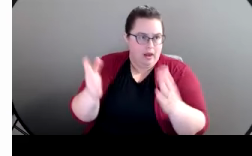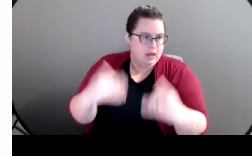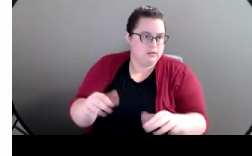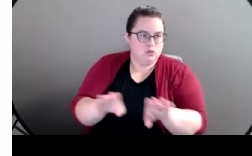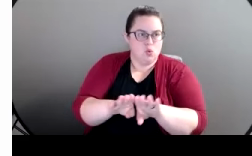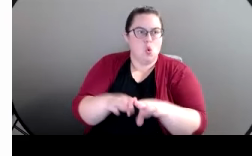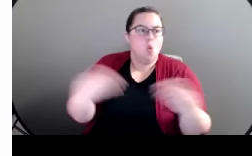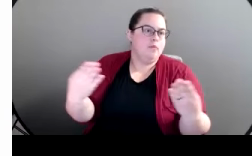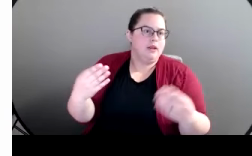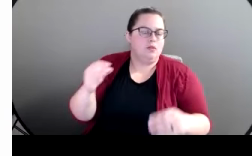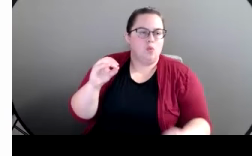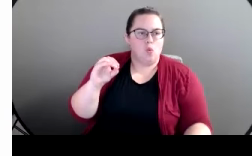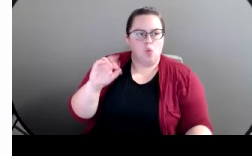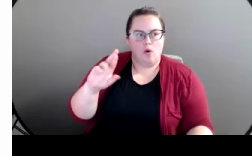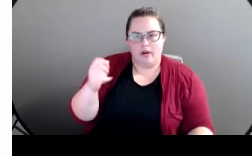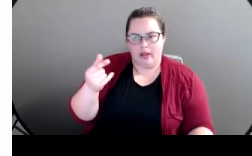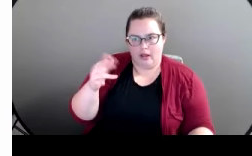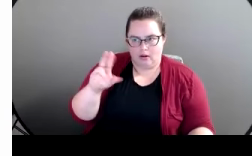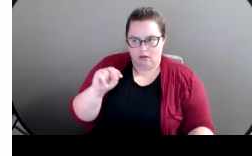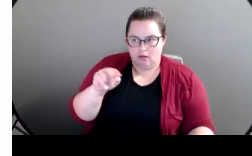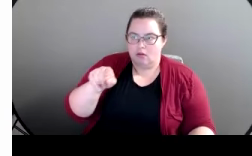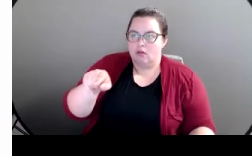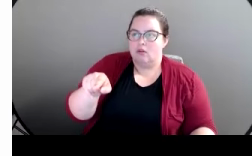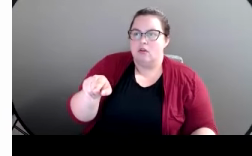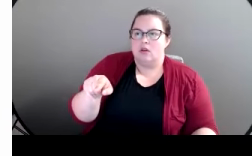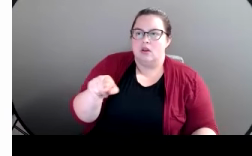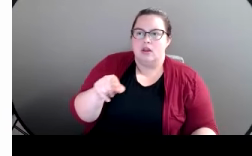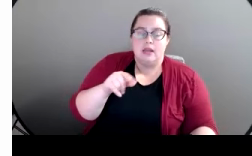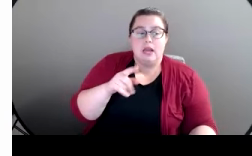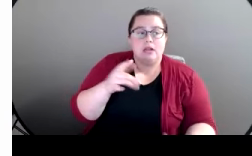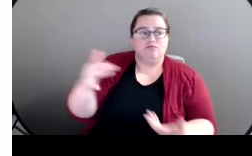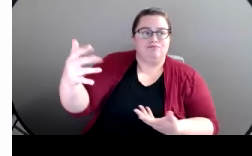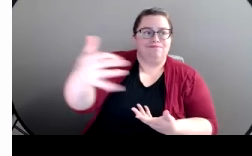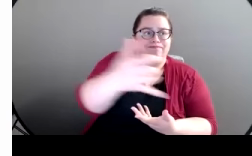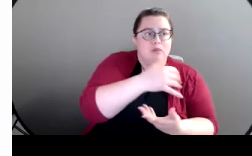So this is an aggregate of not just OER, but also library materials.